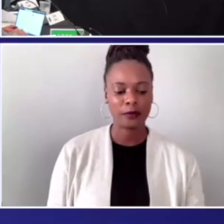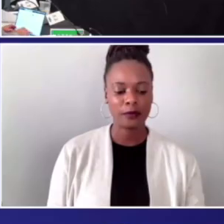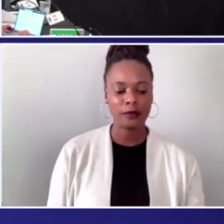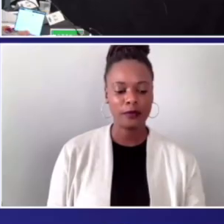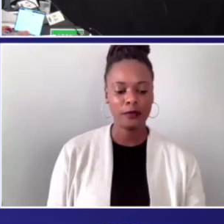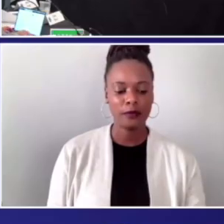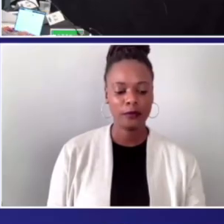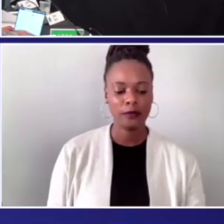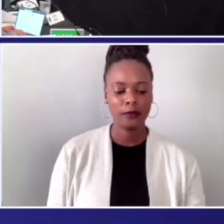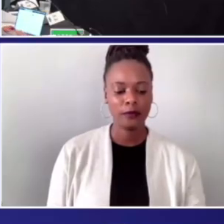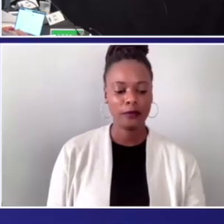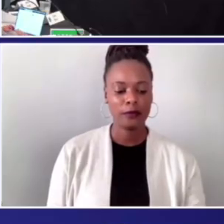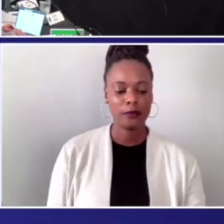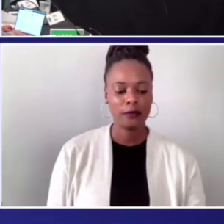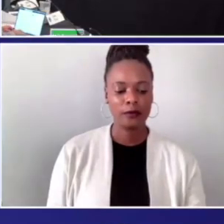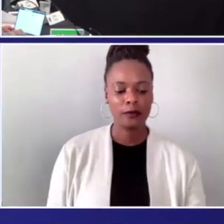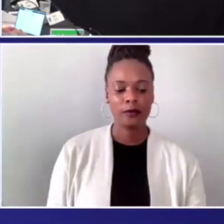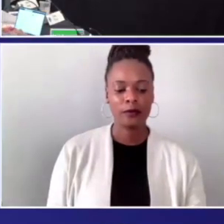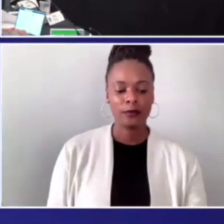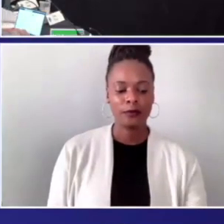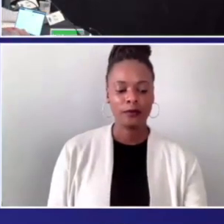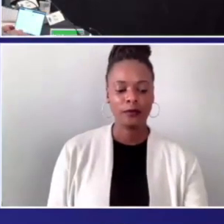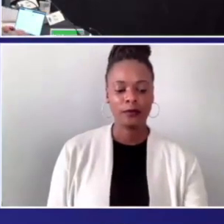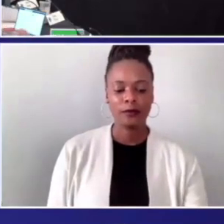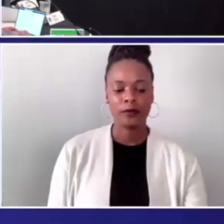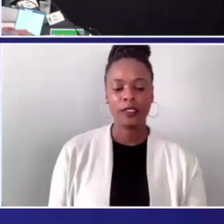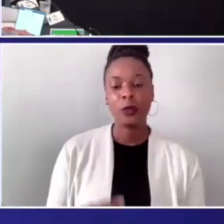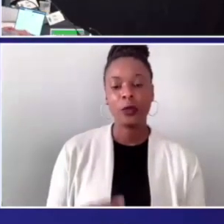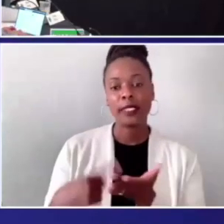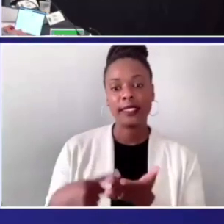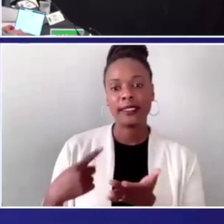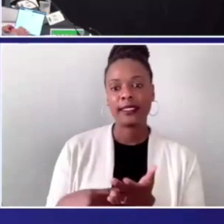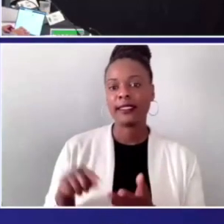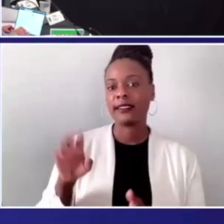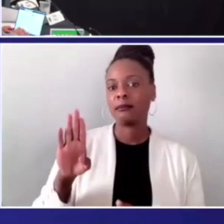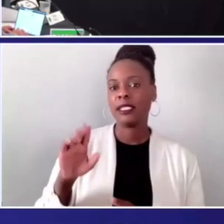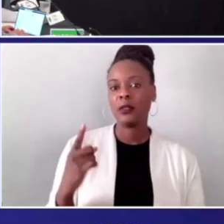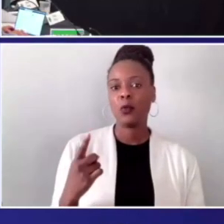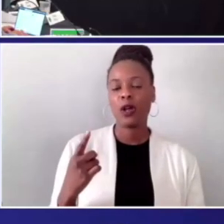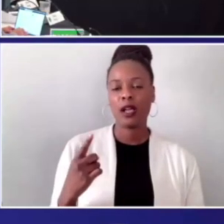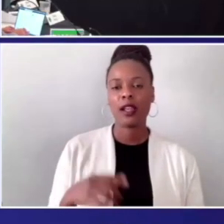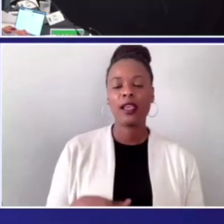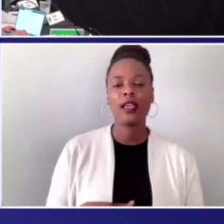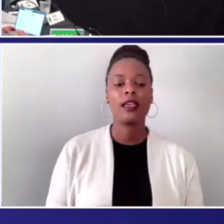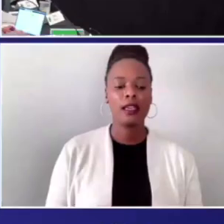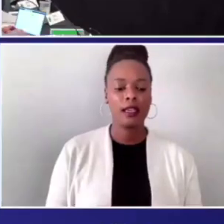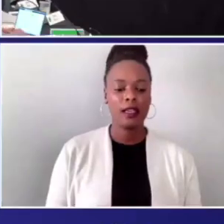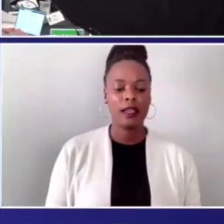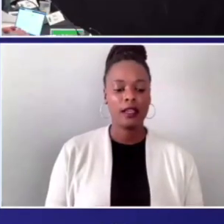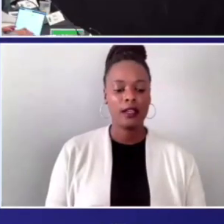Okay. We talked about (b)(1). If we could move down, I believe we talked about -- okay, so we're on paragraph five.